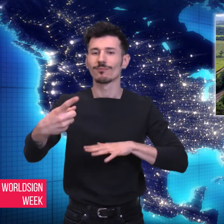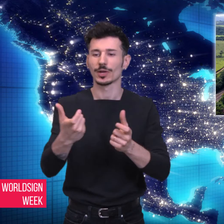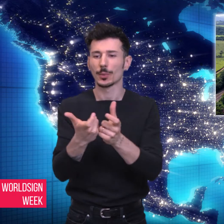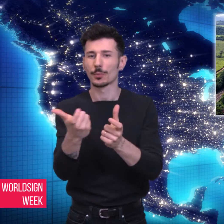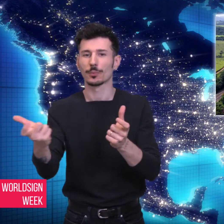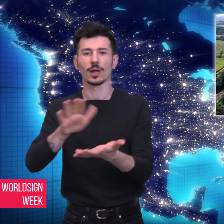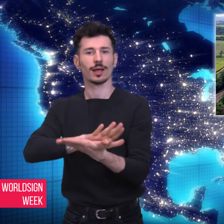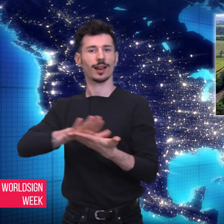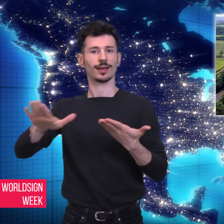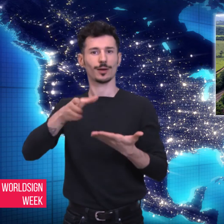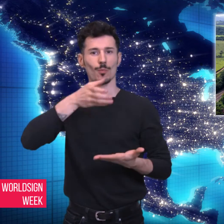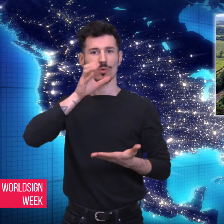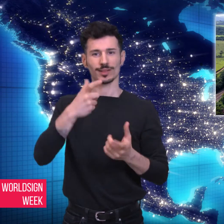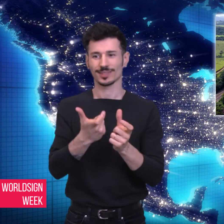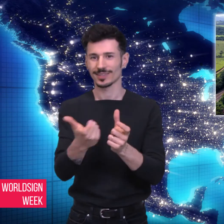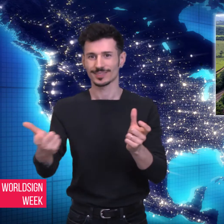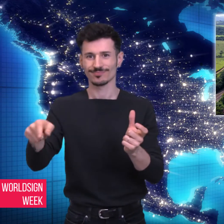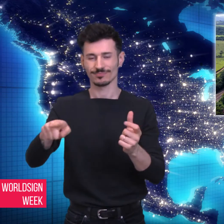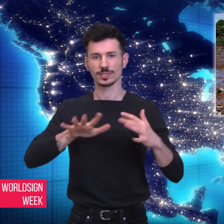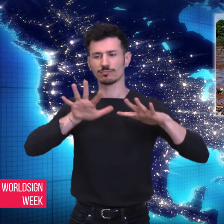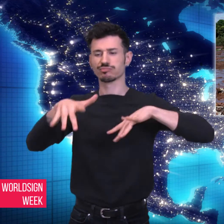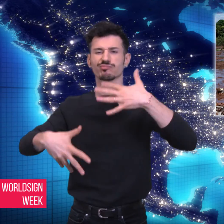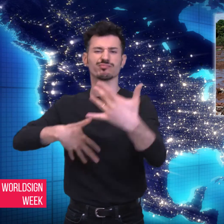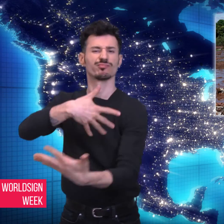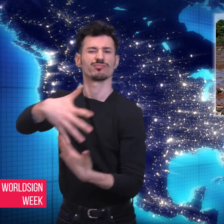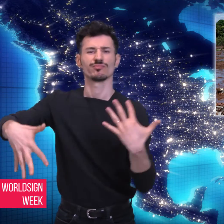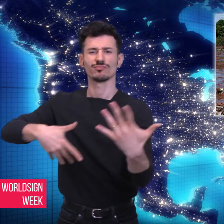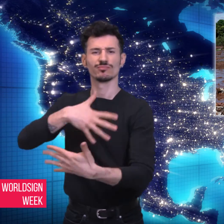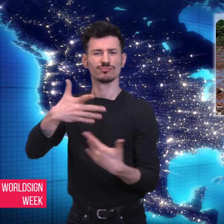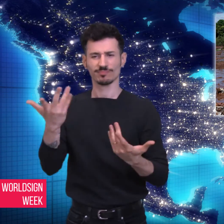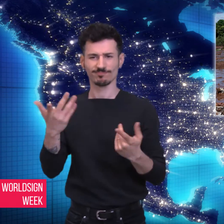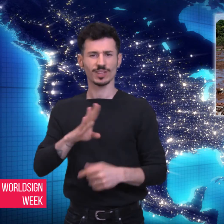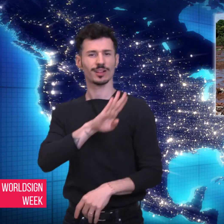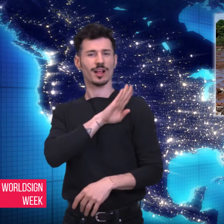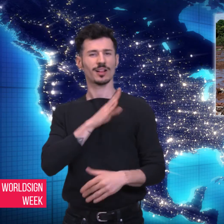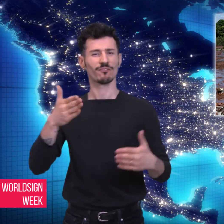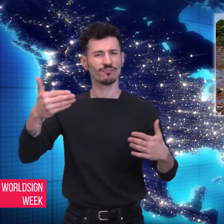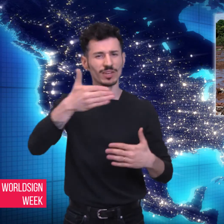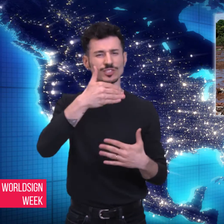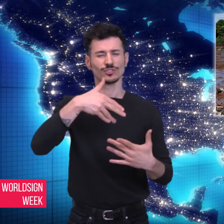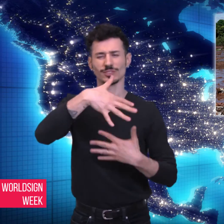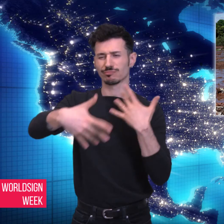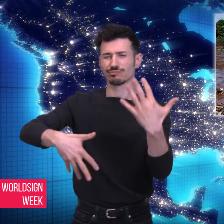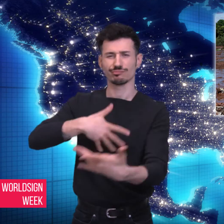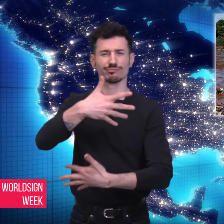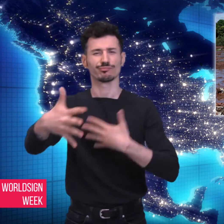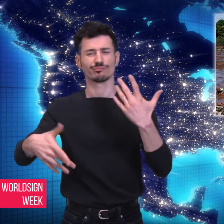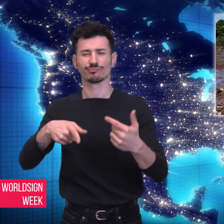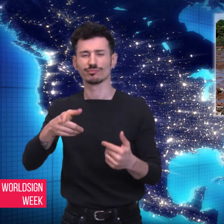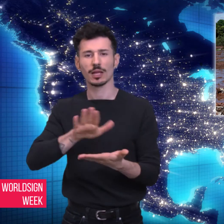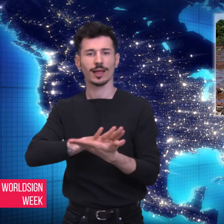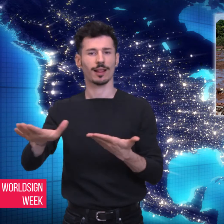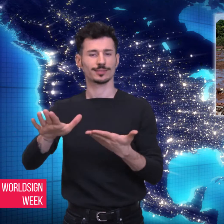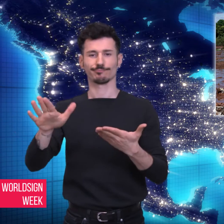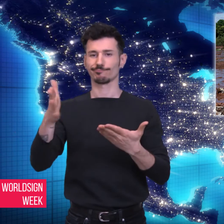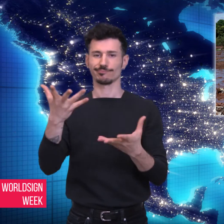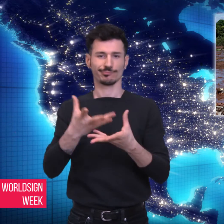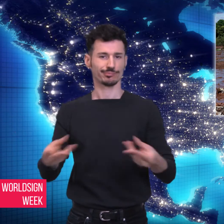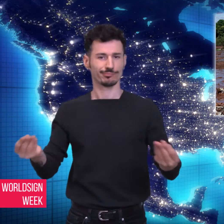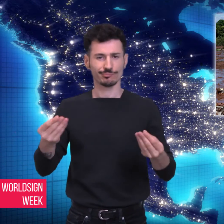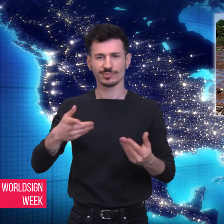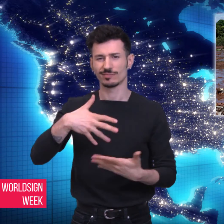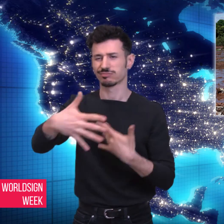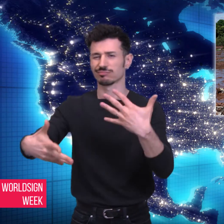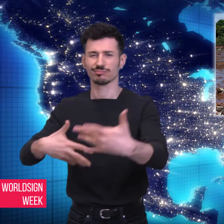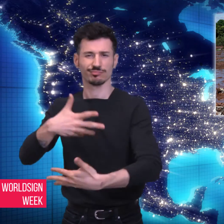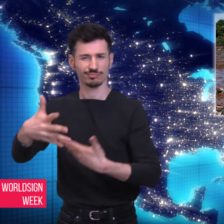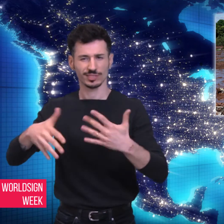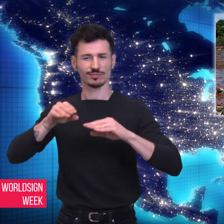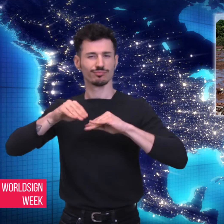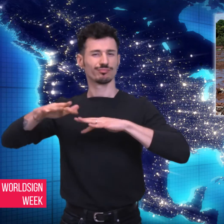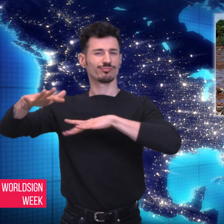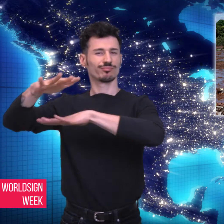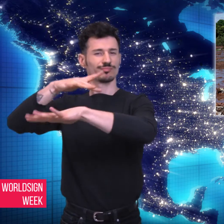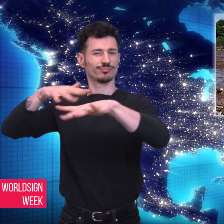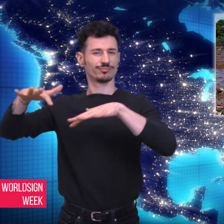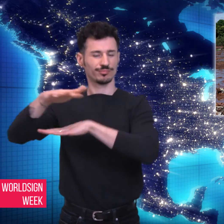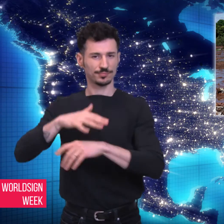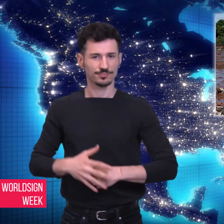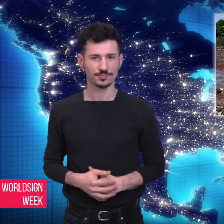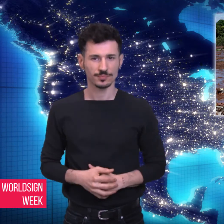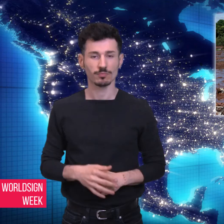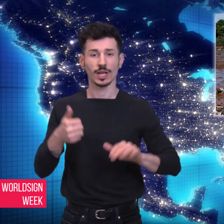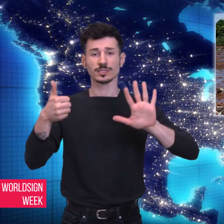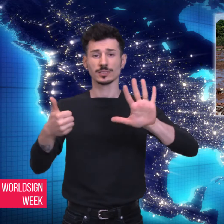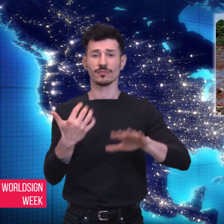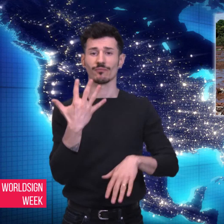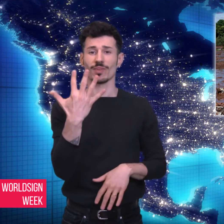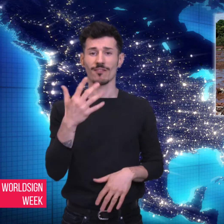and contaminating the river water. Sixty-five people have